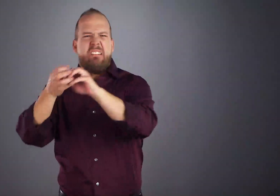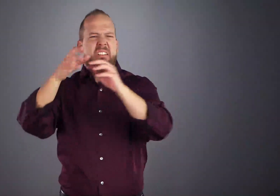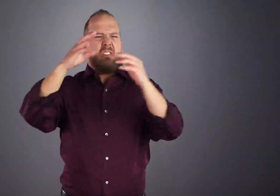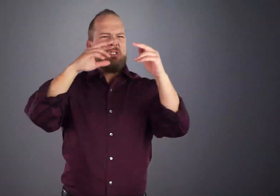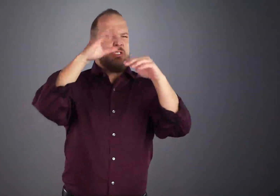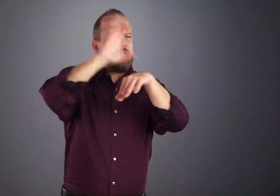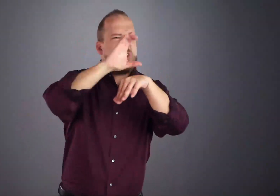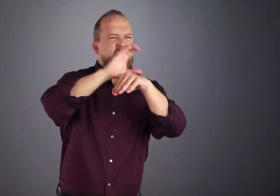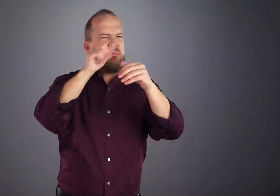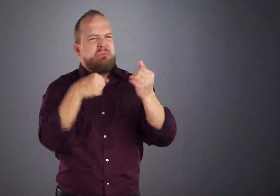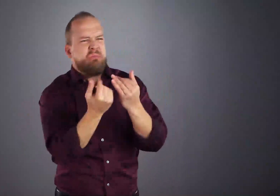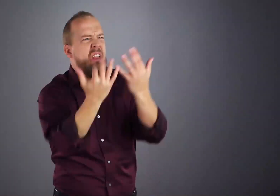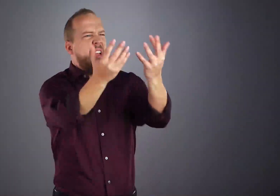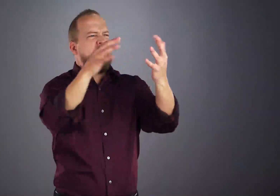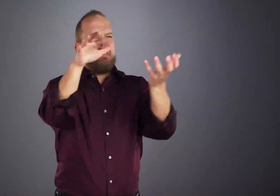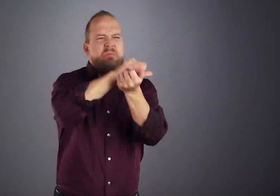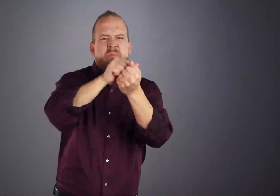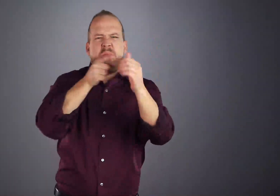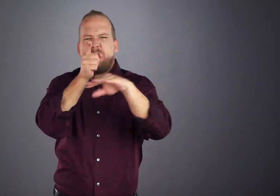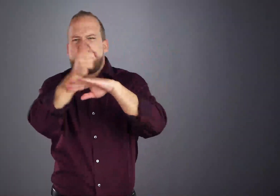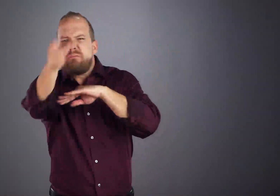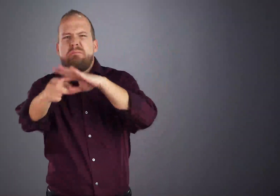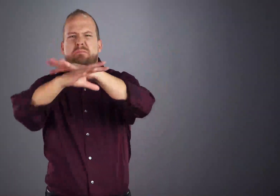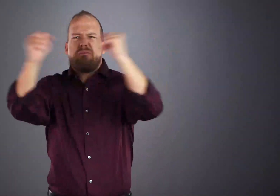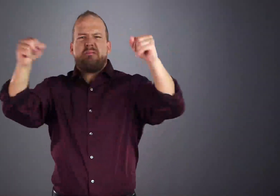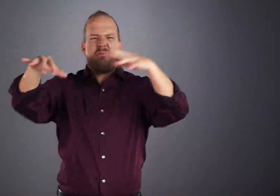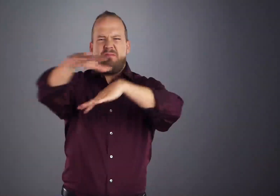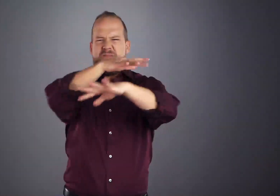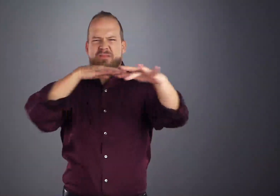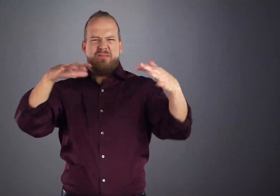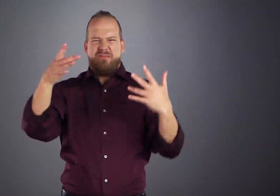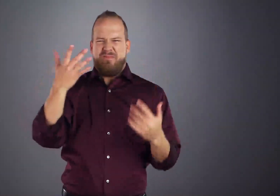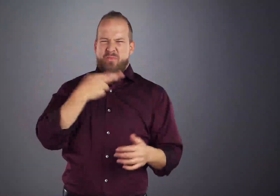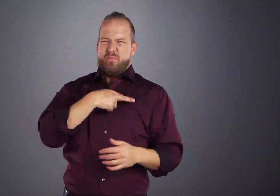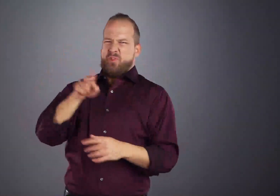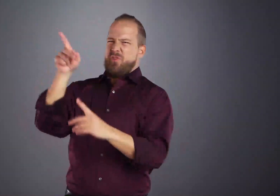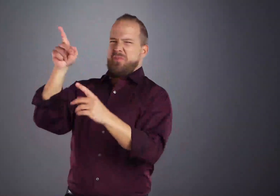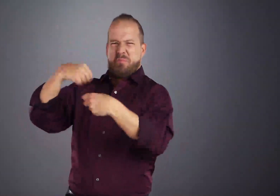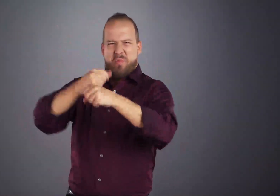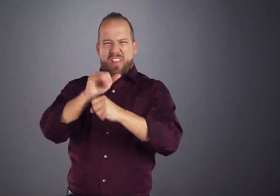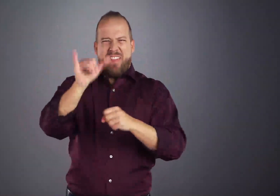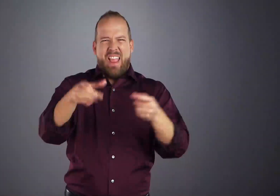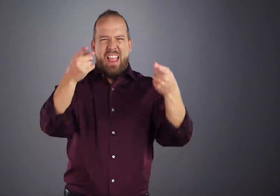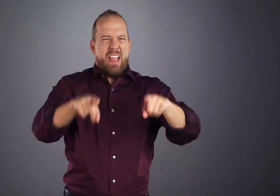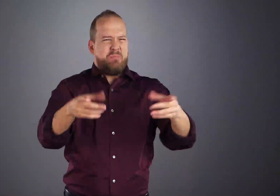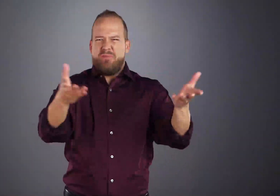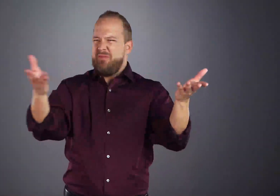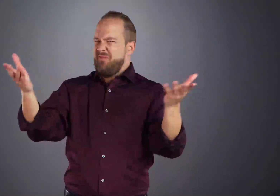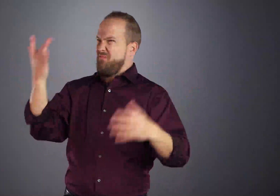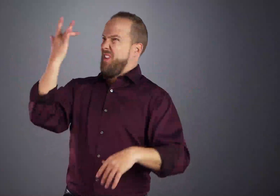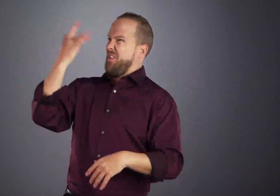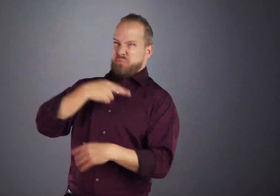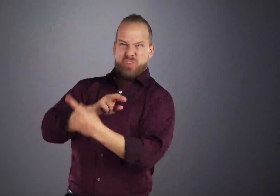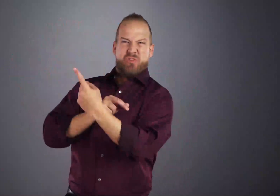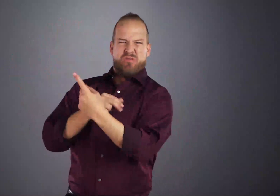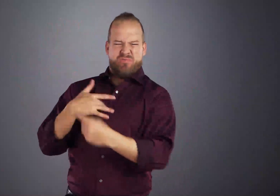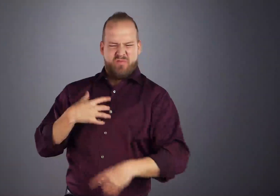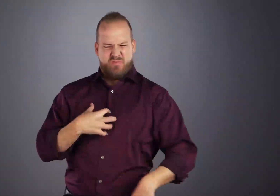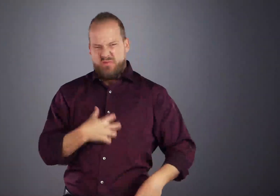I honestly doubted whether, on balance, the religions of mankind had done any good.